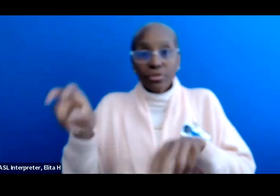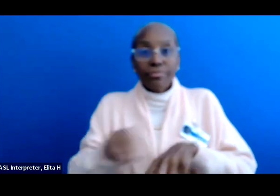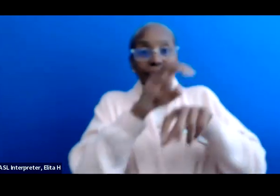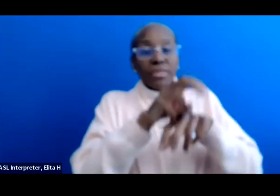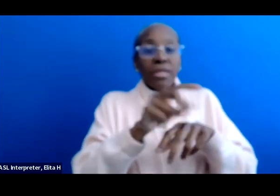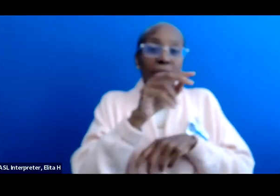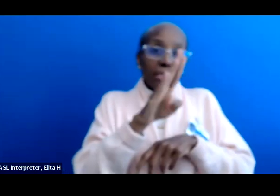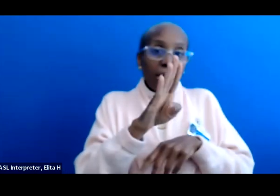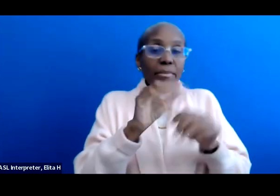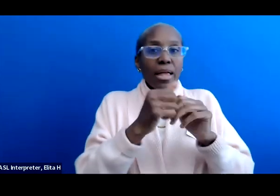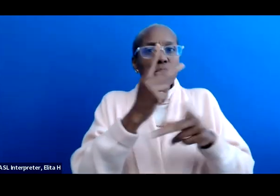you maintain your seating in the tub?